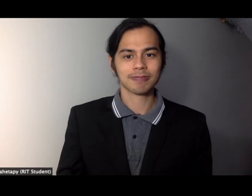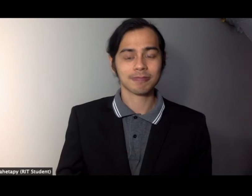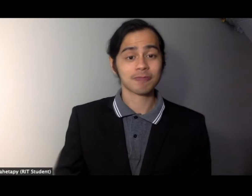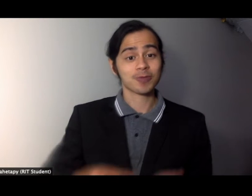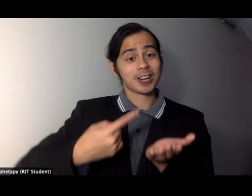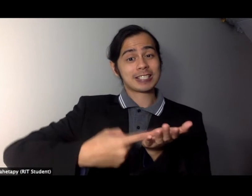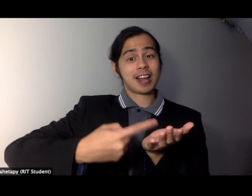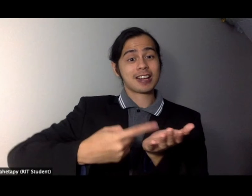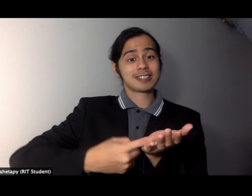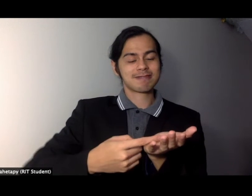This is the discussion.